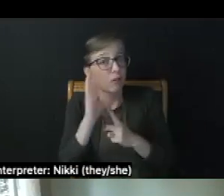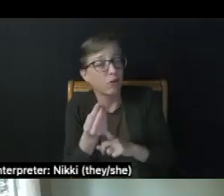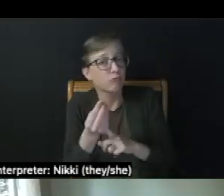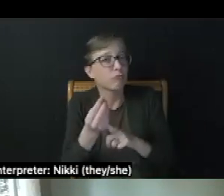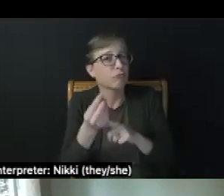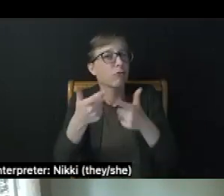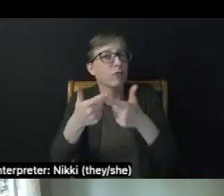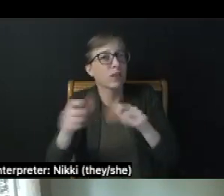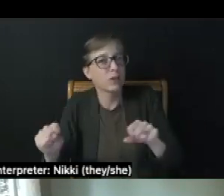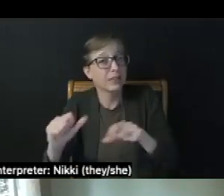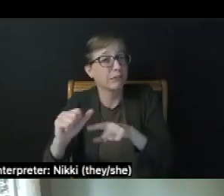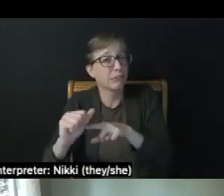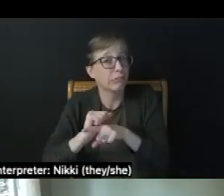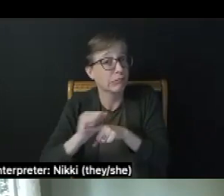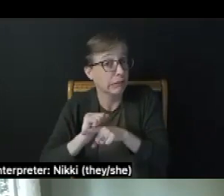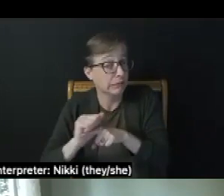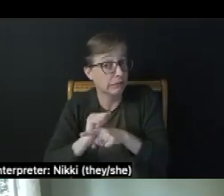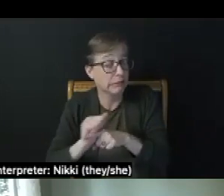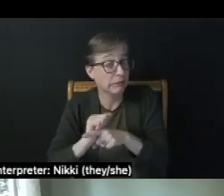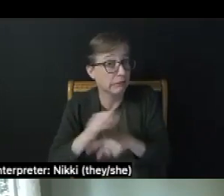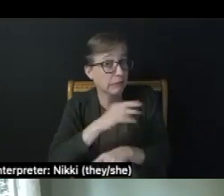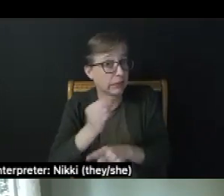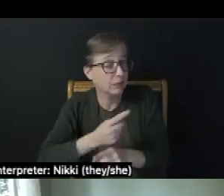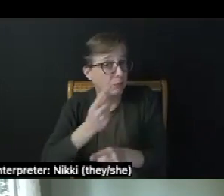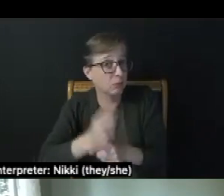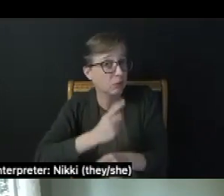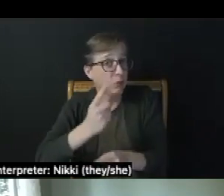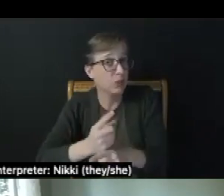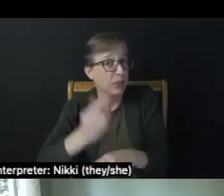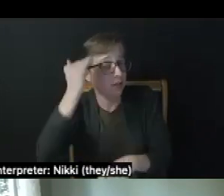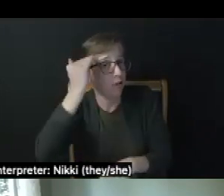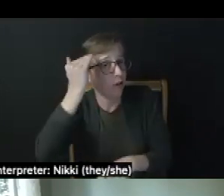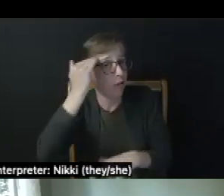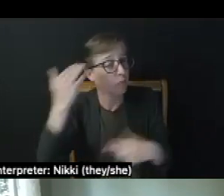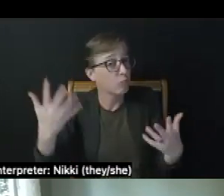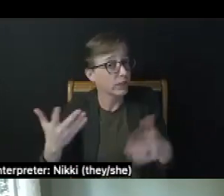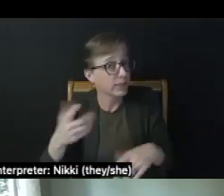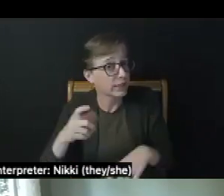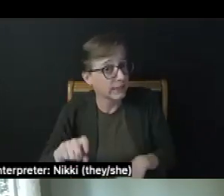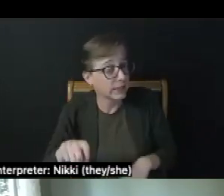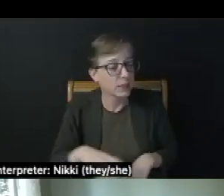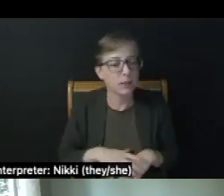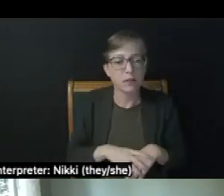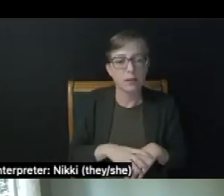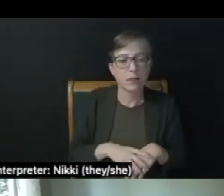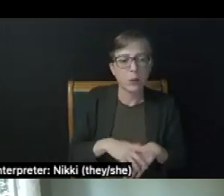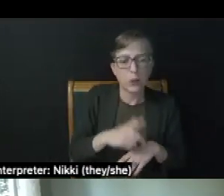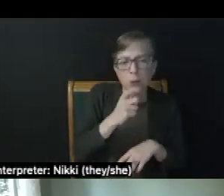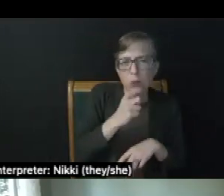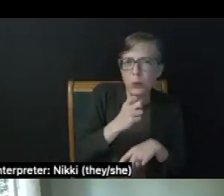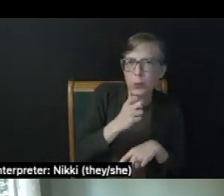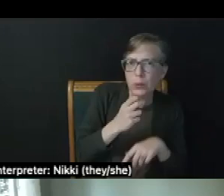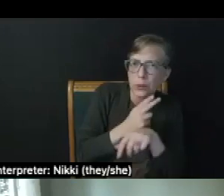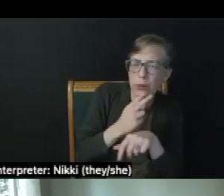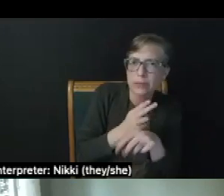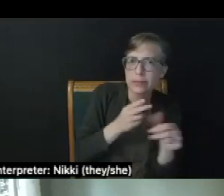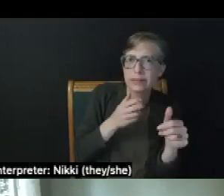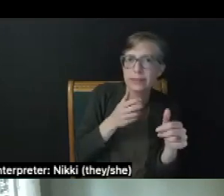and appropriateness is needed. Who uses self direction? How does that impact communities of color?